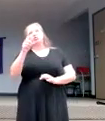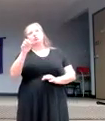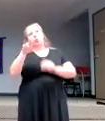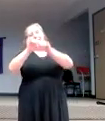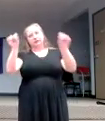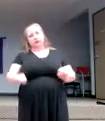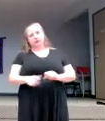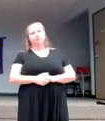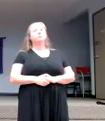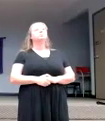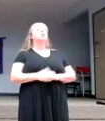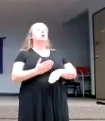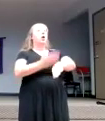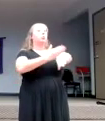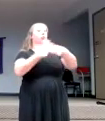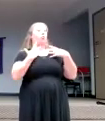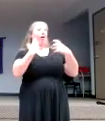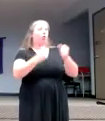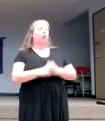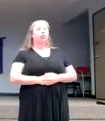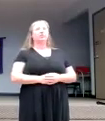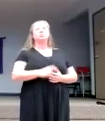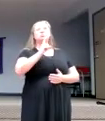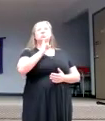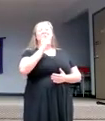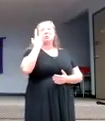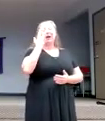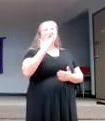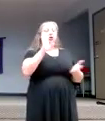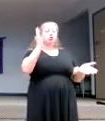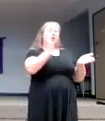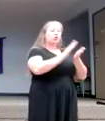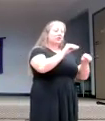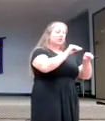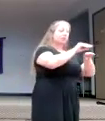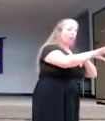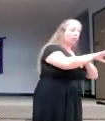system? Improve general health, really by reducing exposure. Improve groundwater quality, like